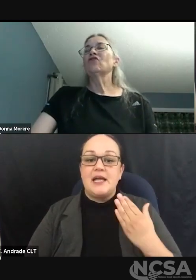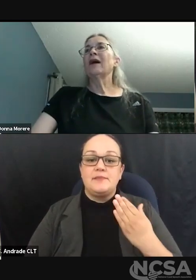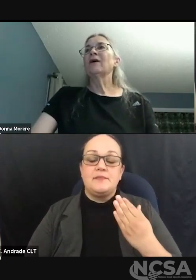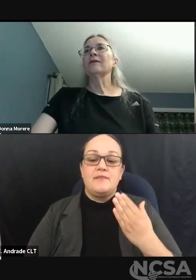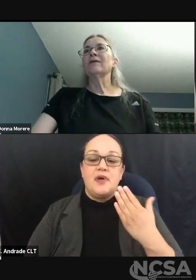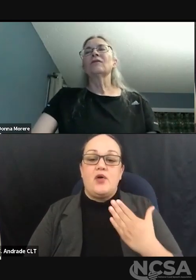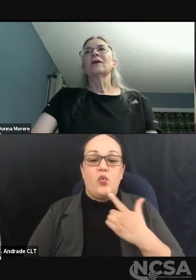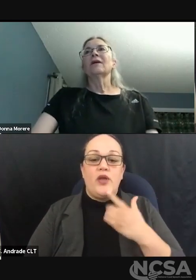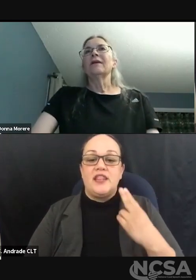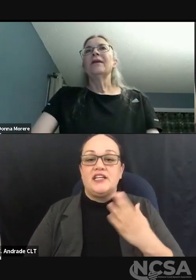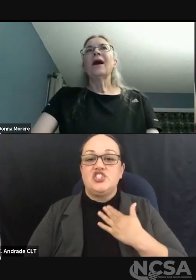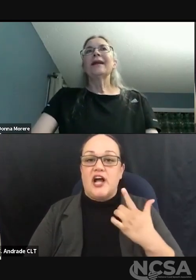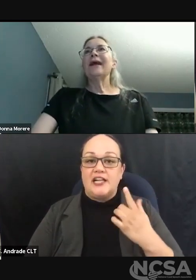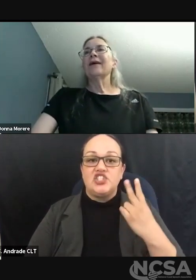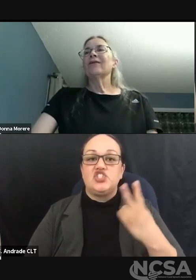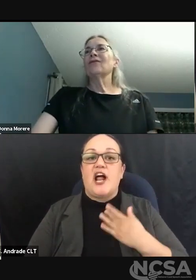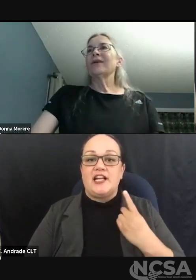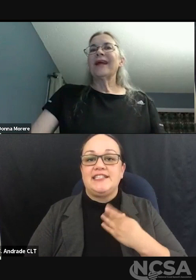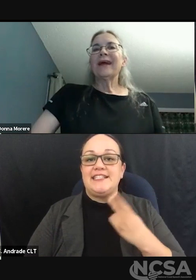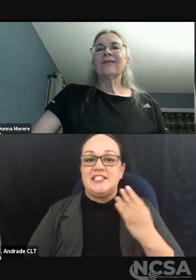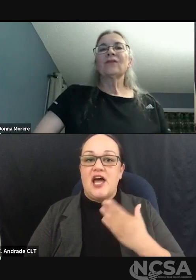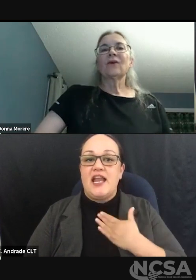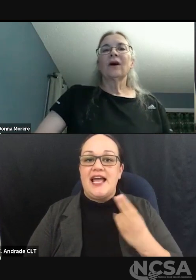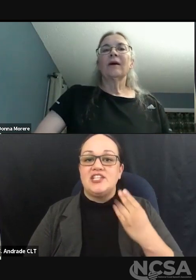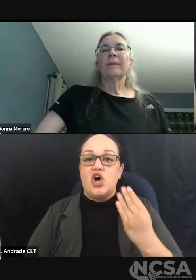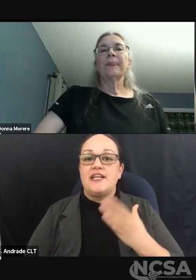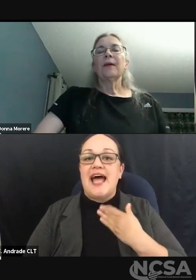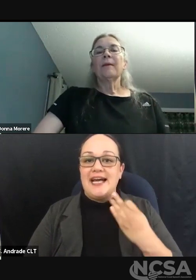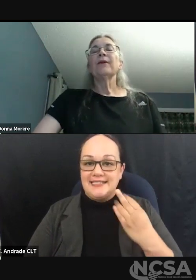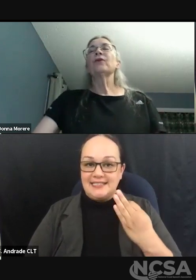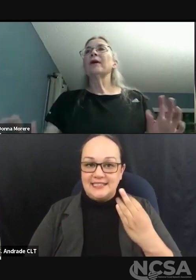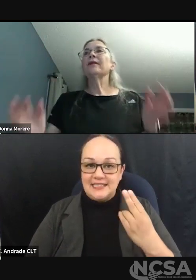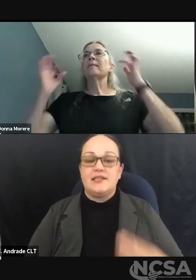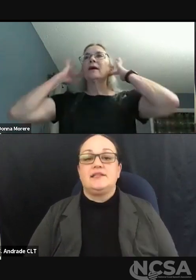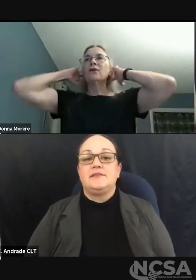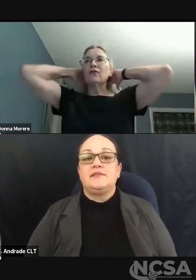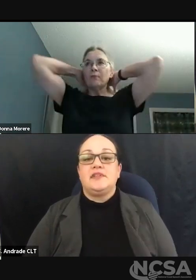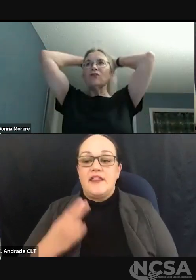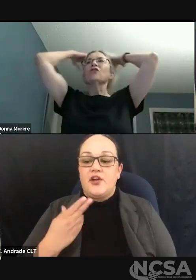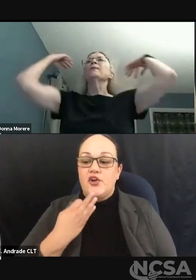child is not as on task. But the great thing about Cued Speech is